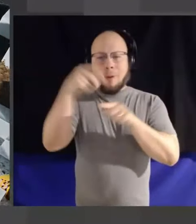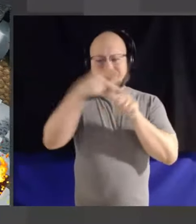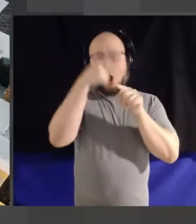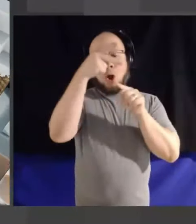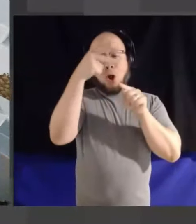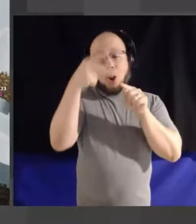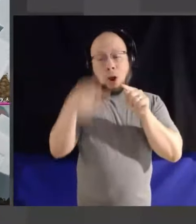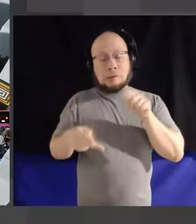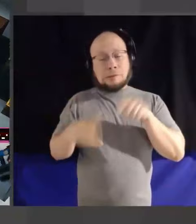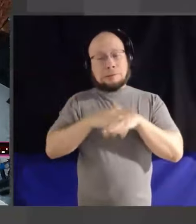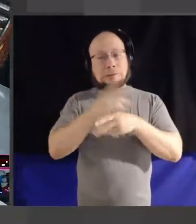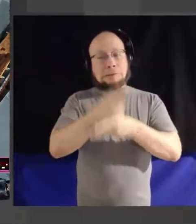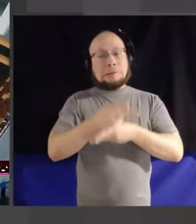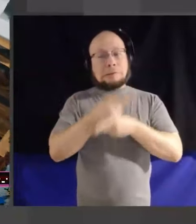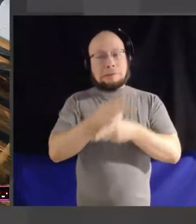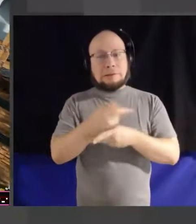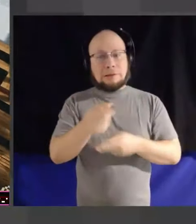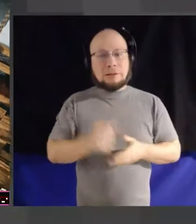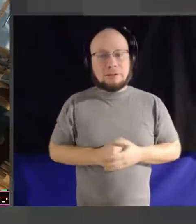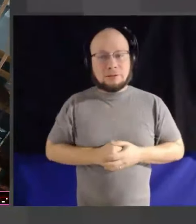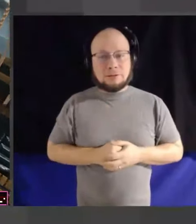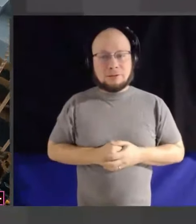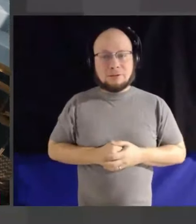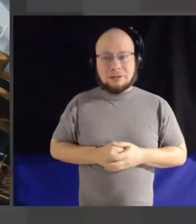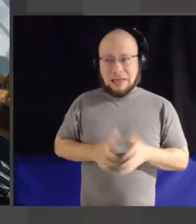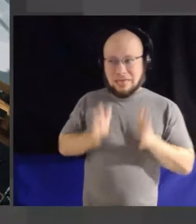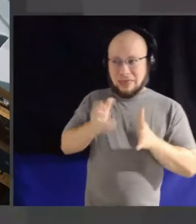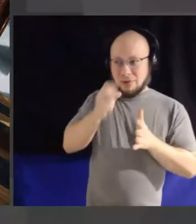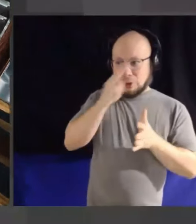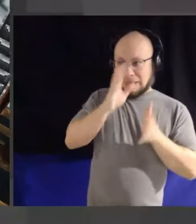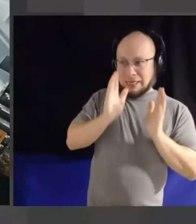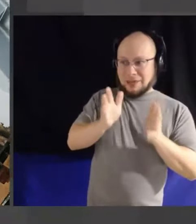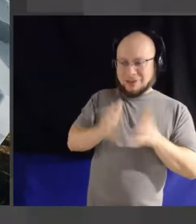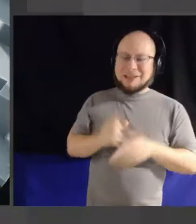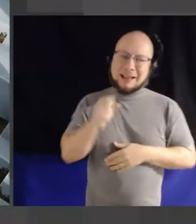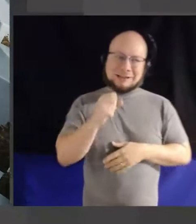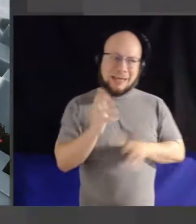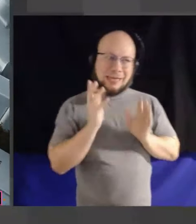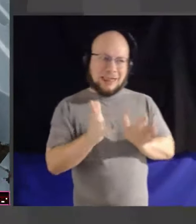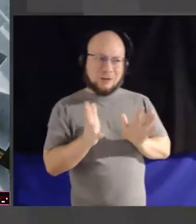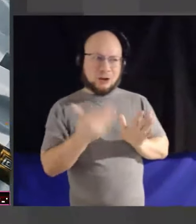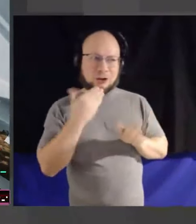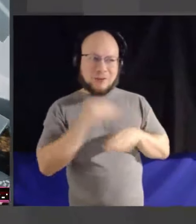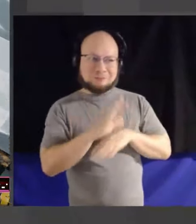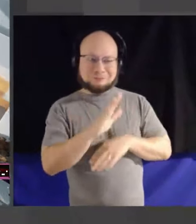I SAW THEM ATTACK. THEY ARE GOING TO PUSH YOU OUT TO THE EDGE IF YOU'RE NOT